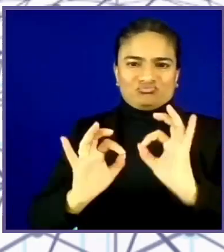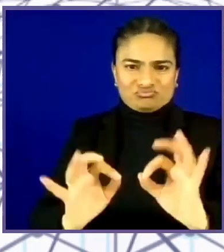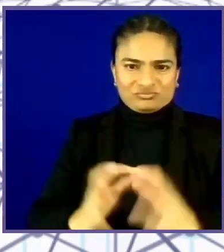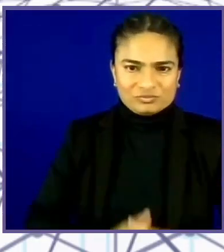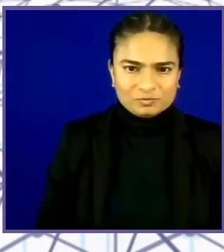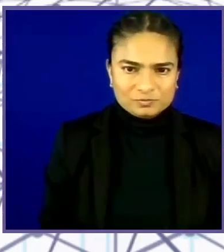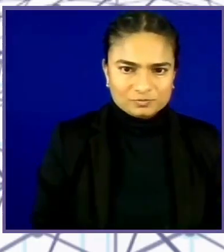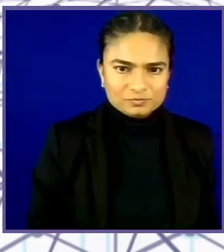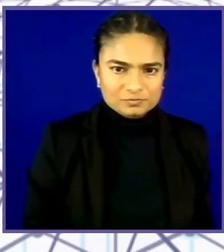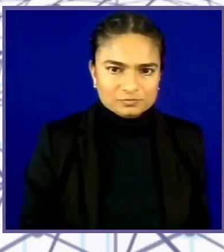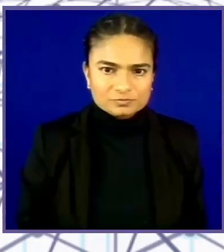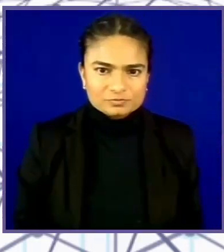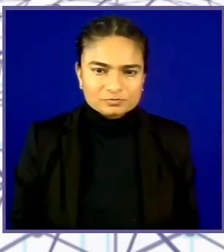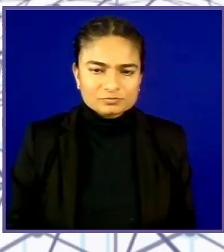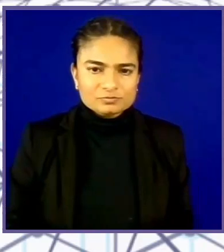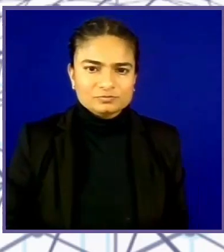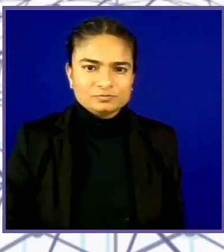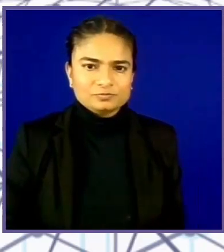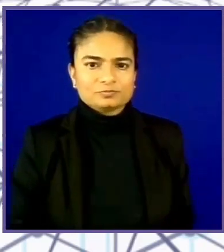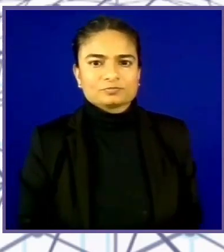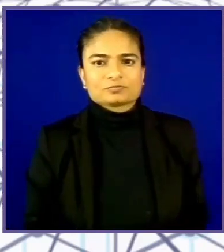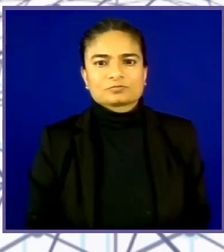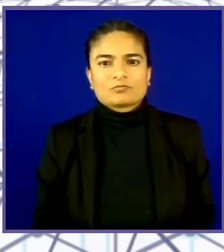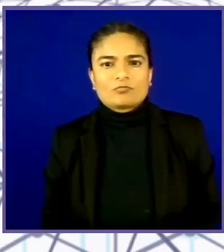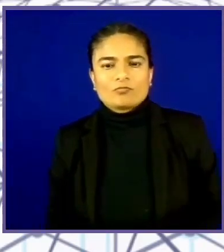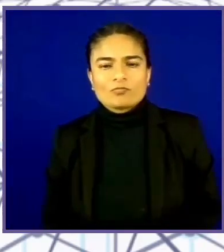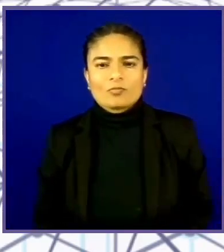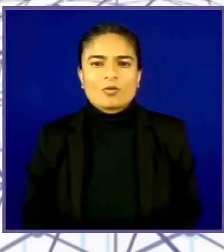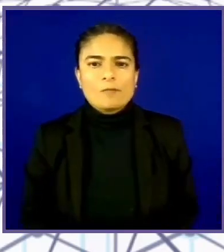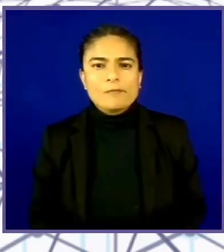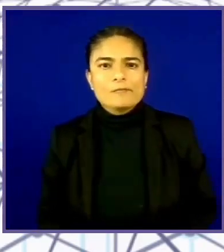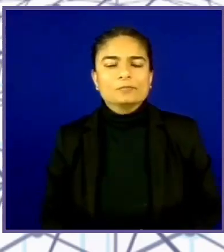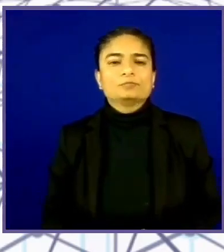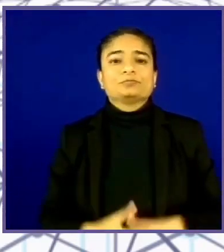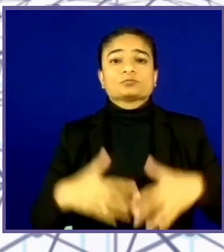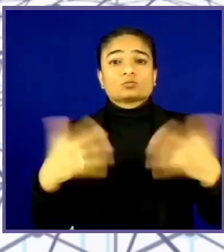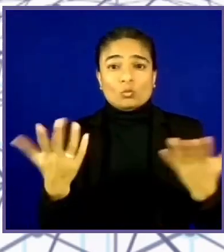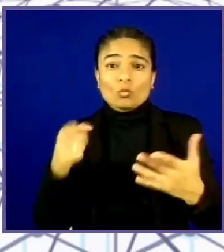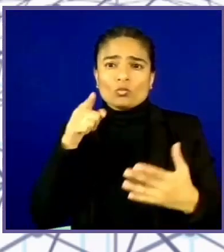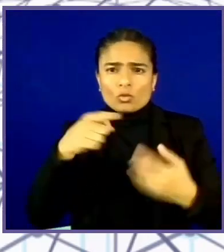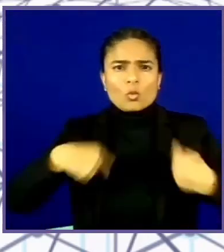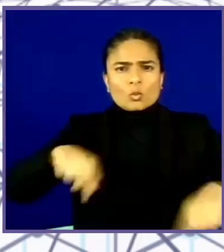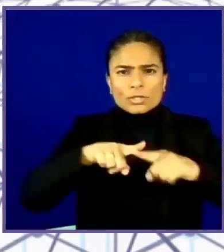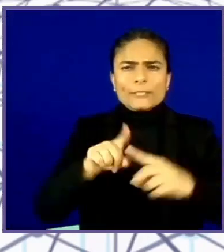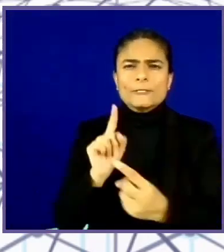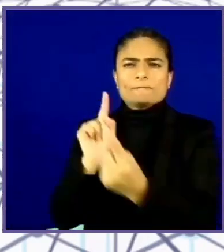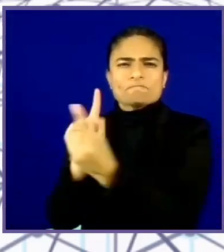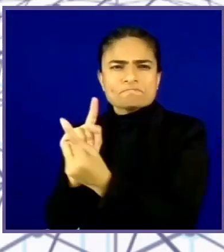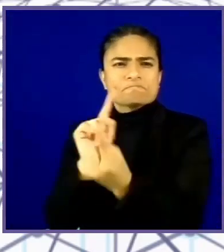in their environment at home or their workplace, conducting an individual interview to understand